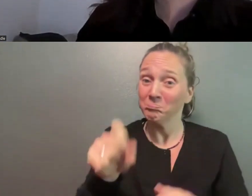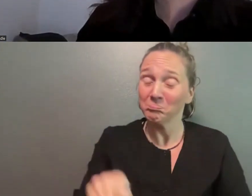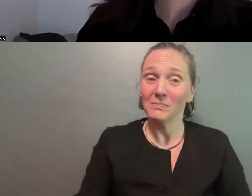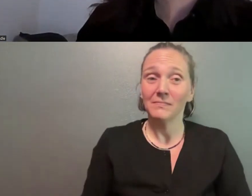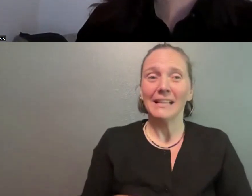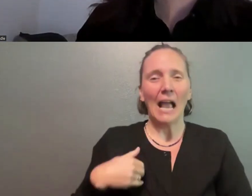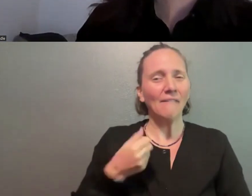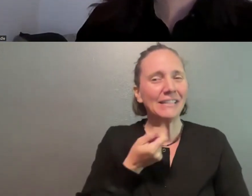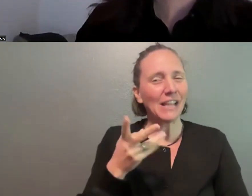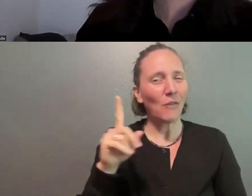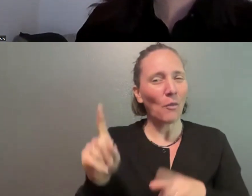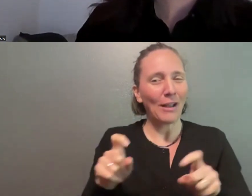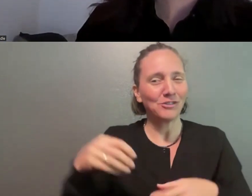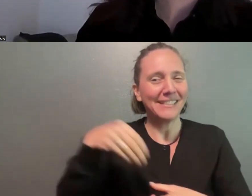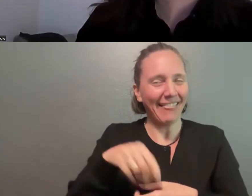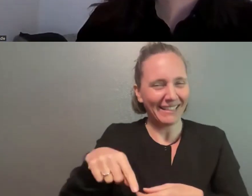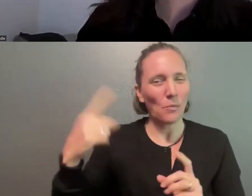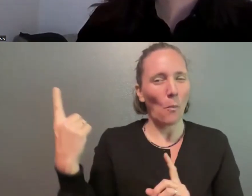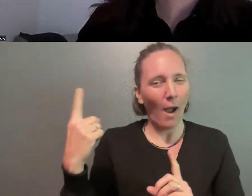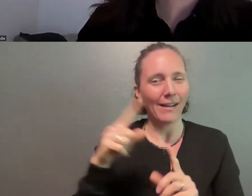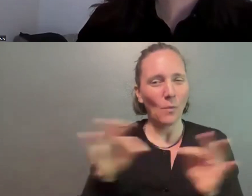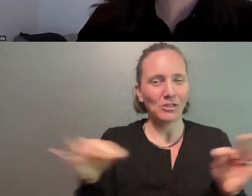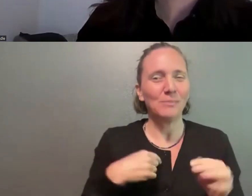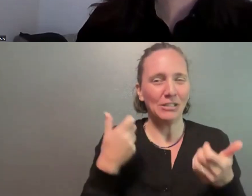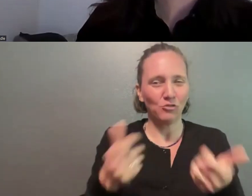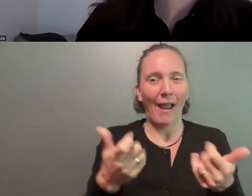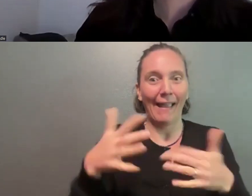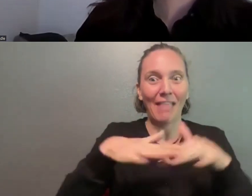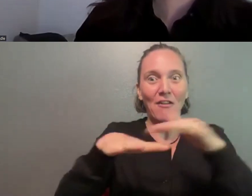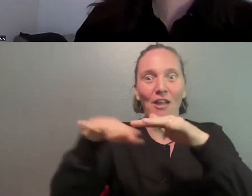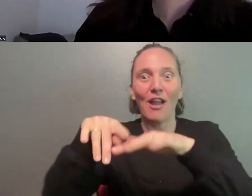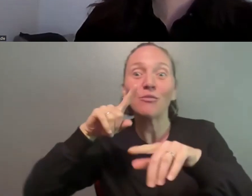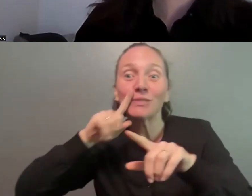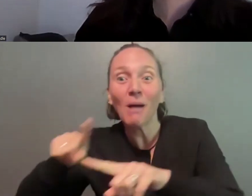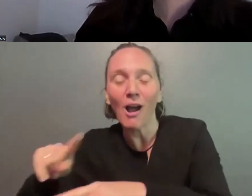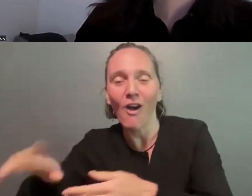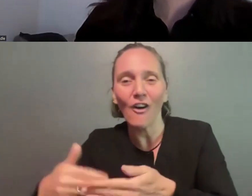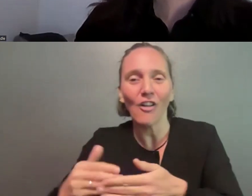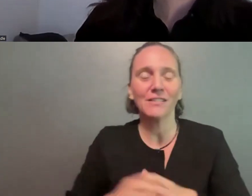One question, so I'll do my best to answer each layer. So with the HUD fair market